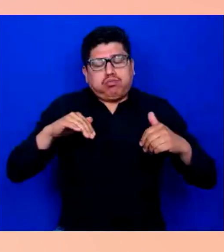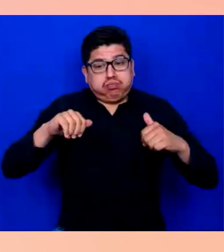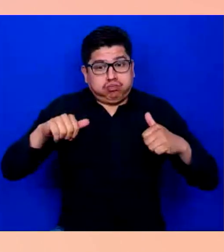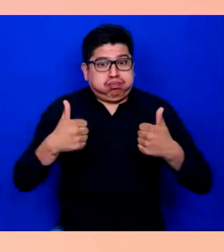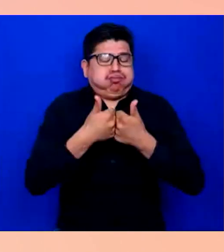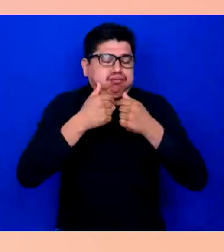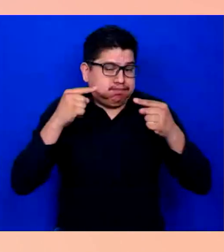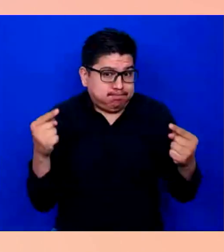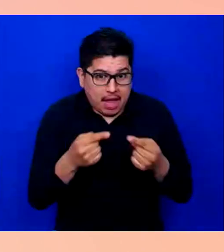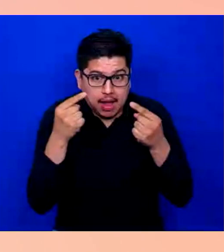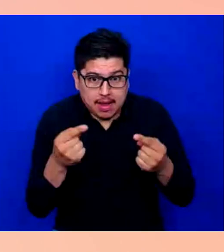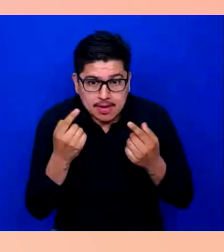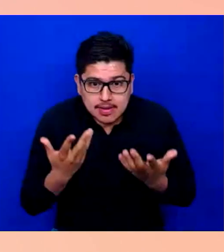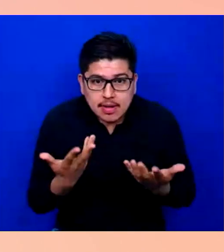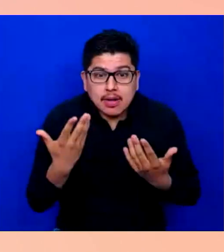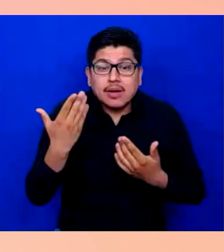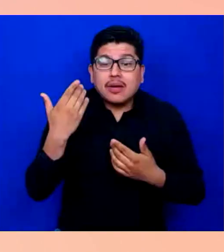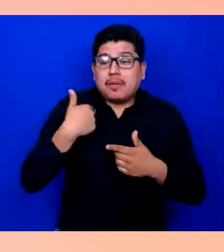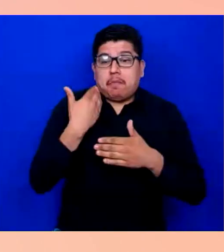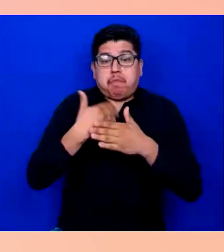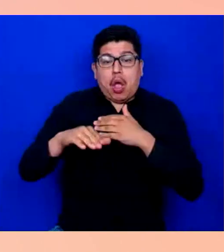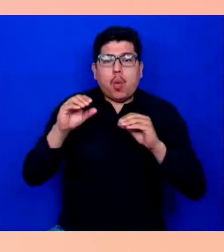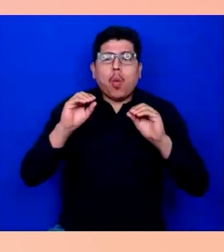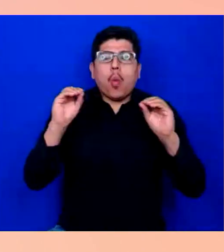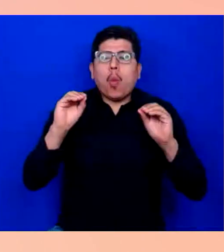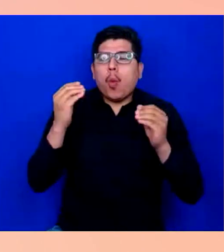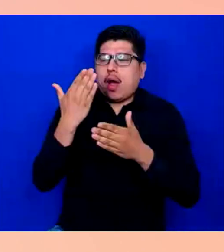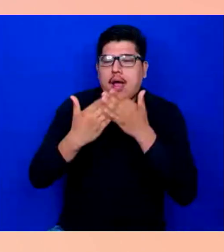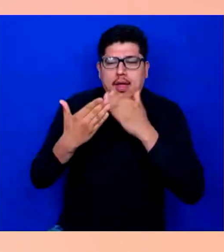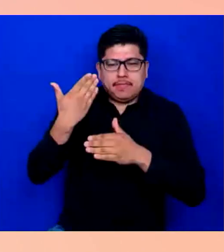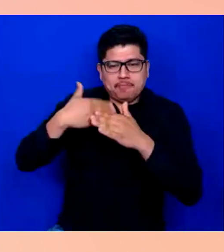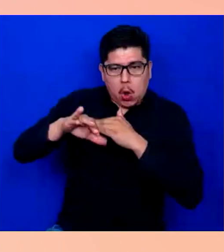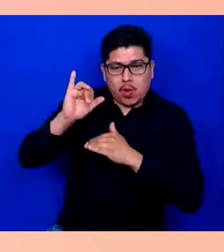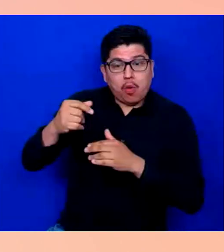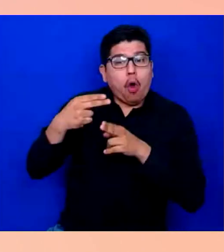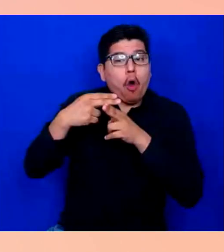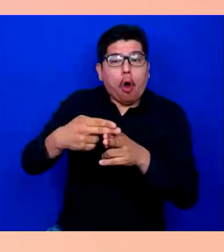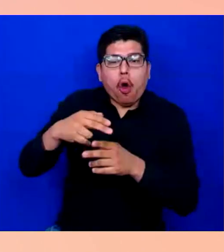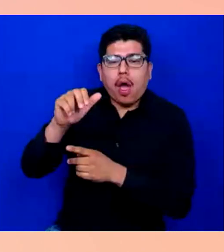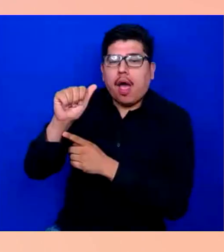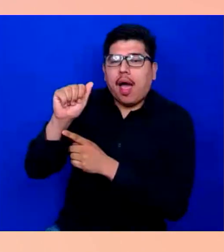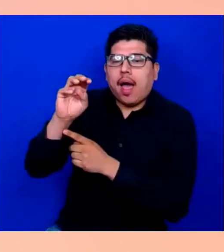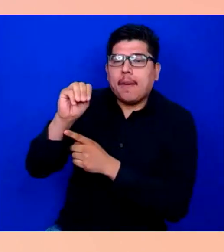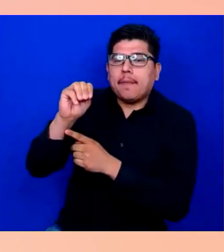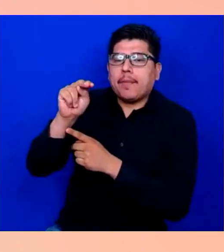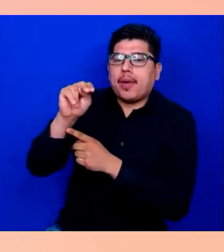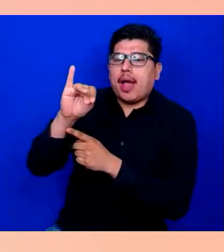a congenital birth defect called amniotic band syndrome. But I never really thought about how computers